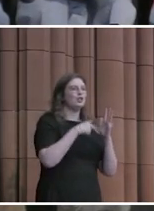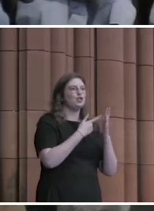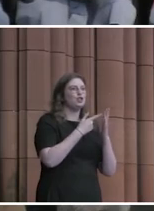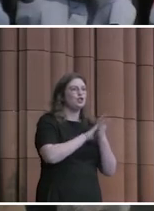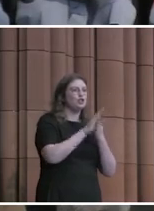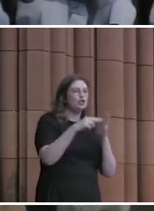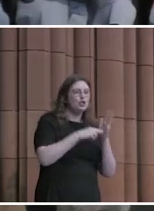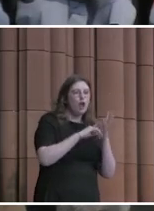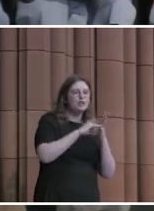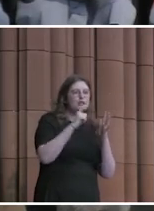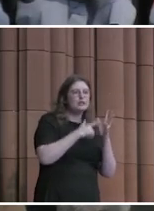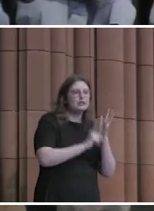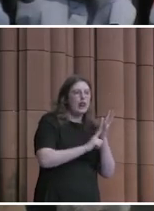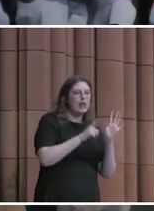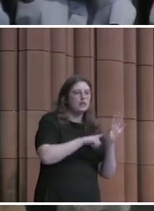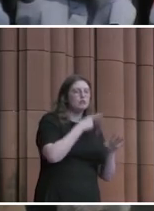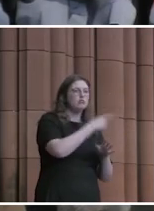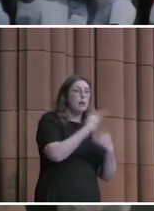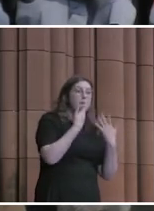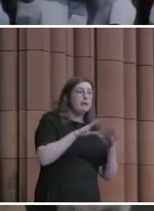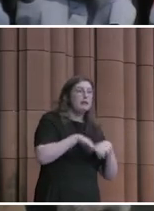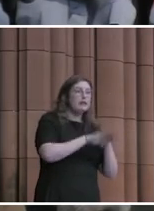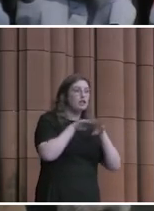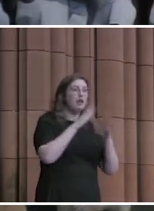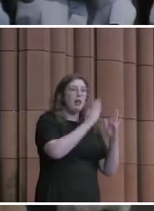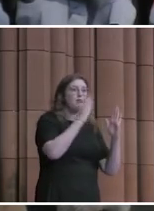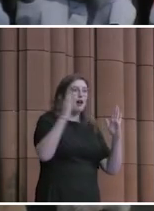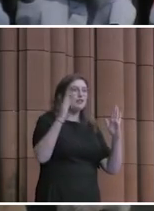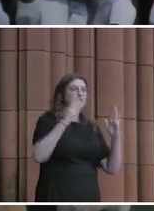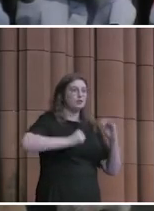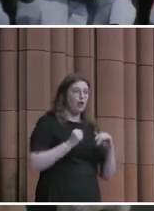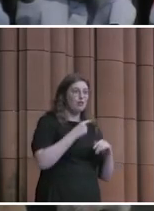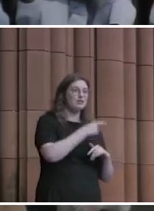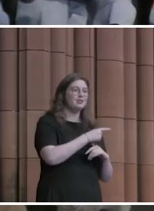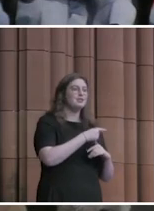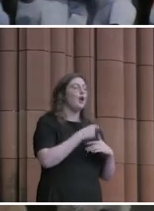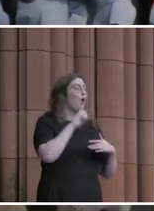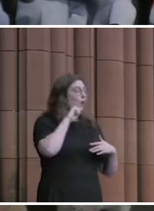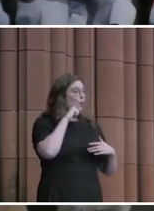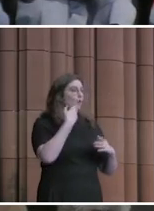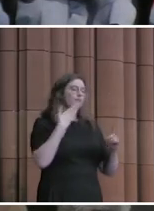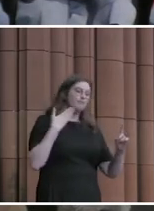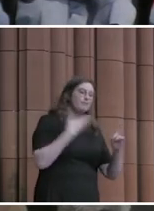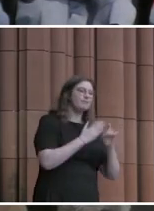Dr. John Scaly was a national librarian of Scotland, and we are going to recognise his achievements today.